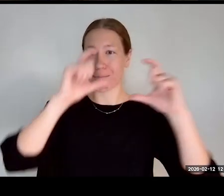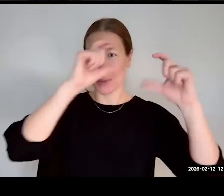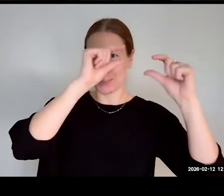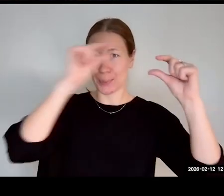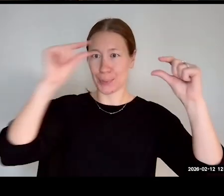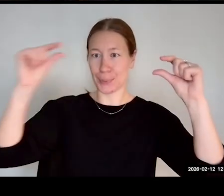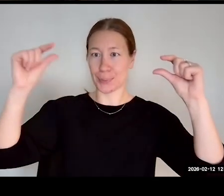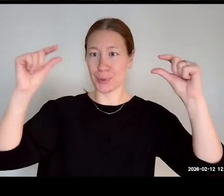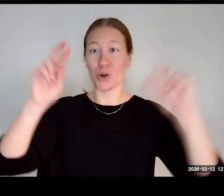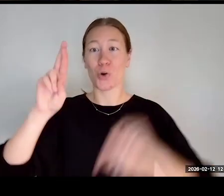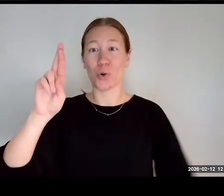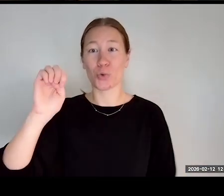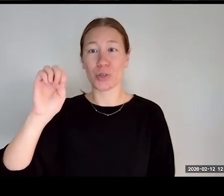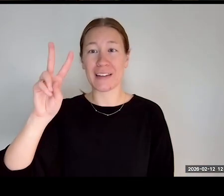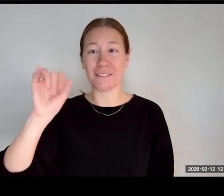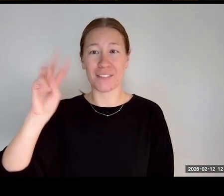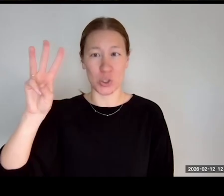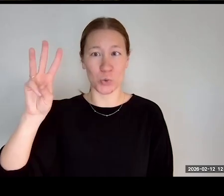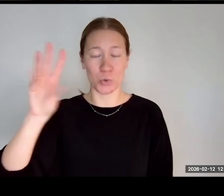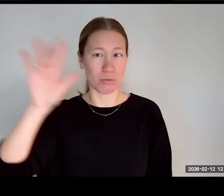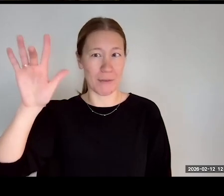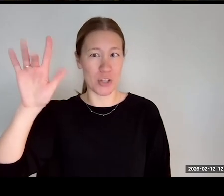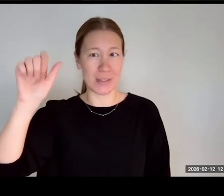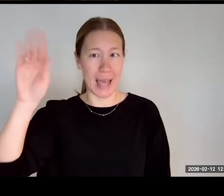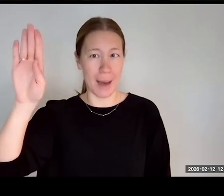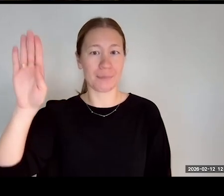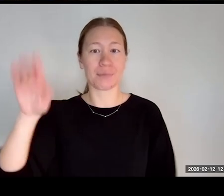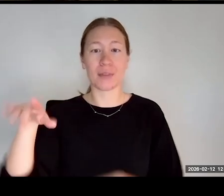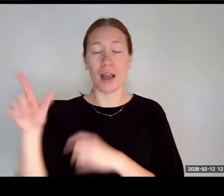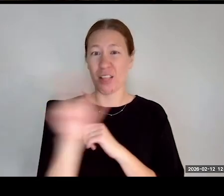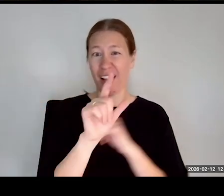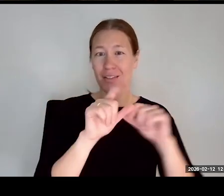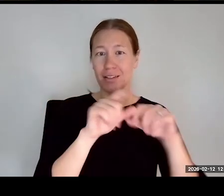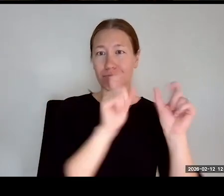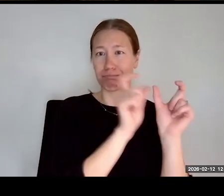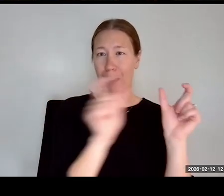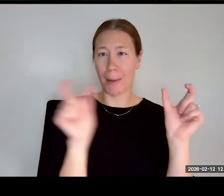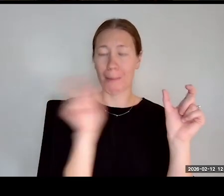and then click on the check accessibility icon and that will open up the accessibility assistant pane